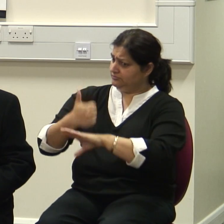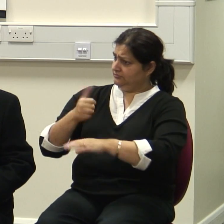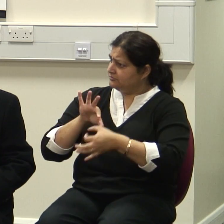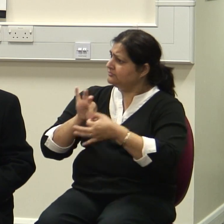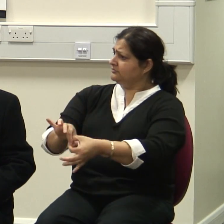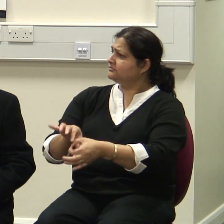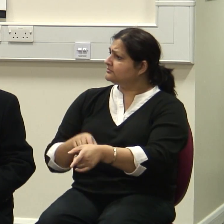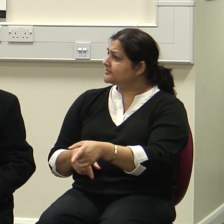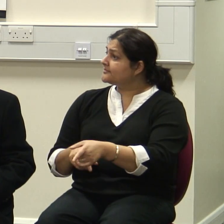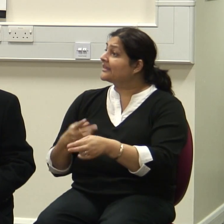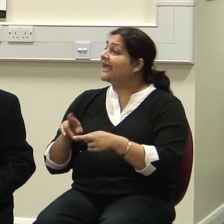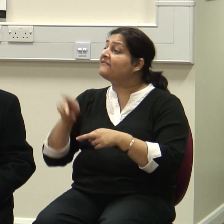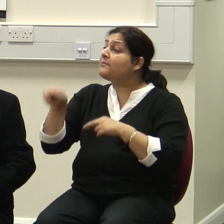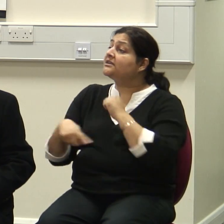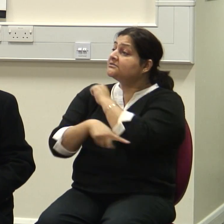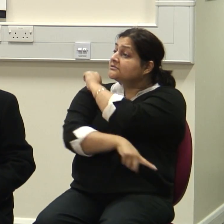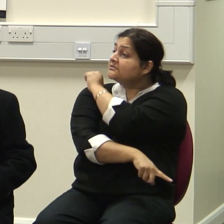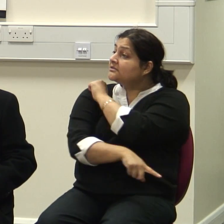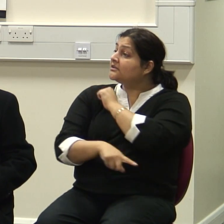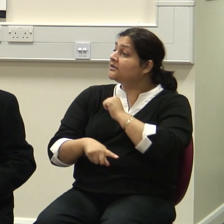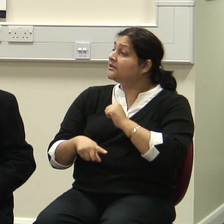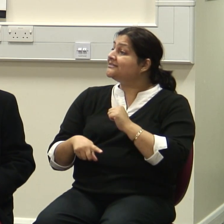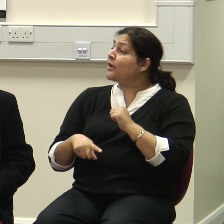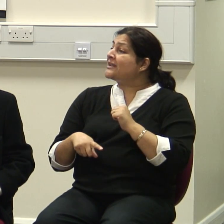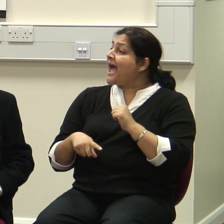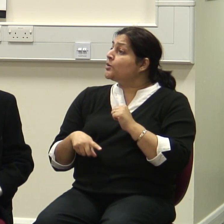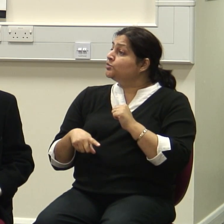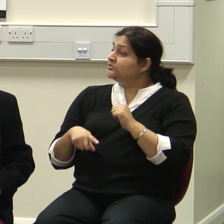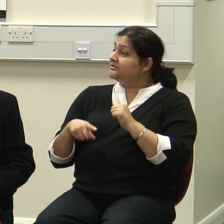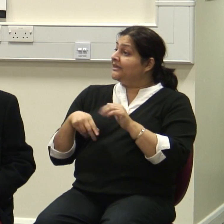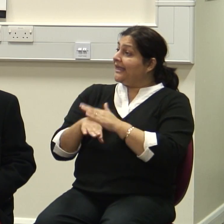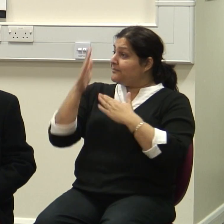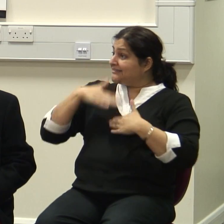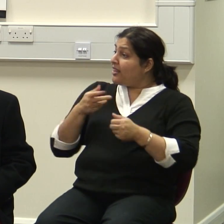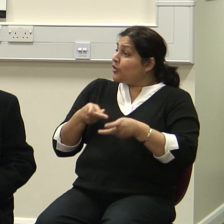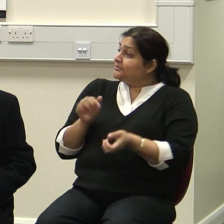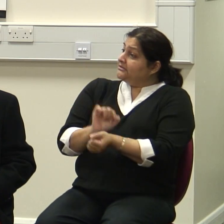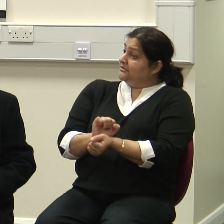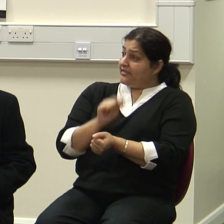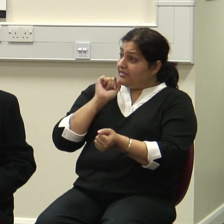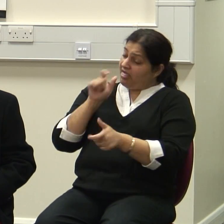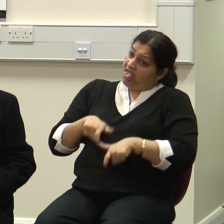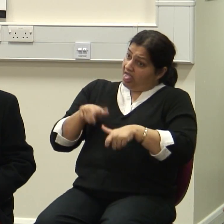hospital locked up, you will not get out. So if you thought somebody was being coerced by scientology, would you be able to speak